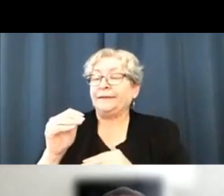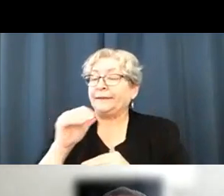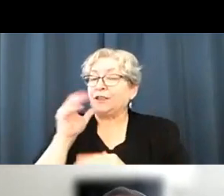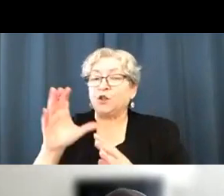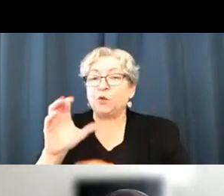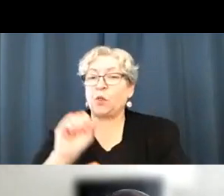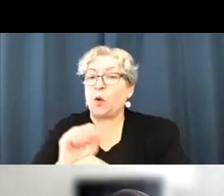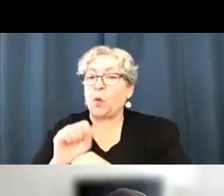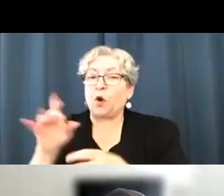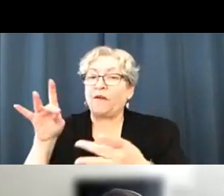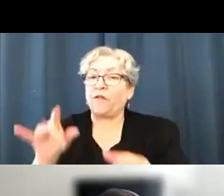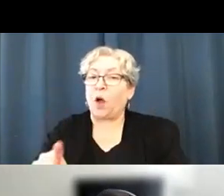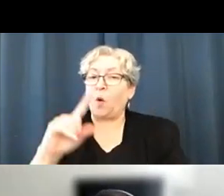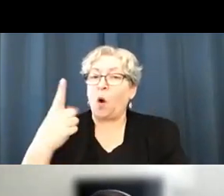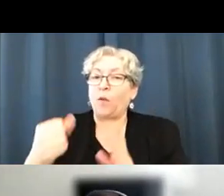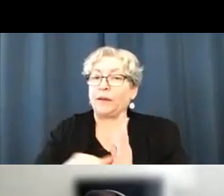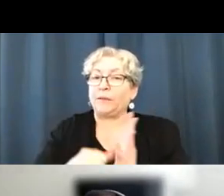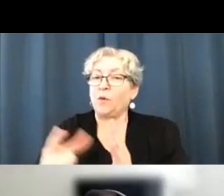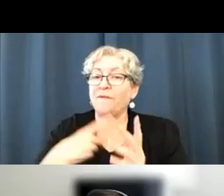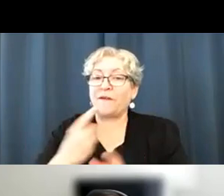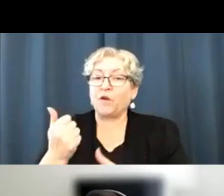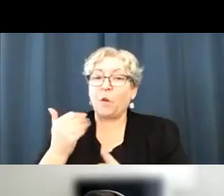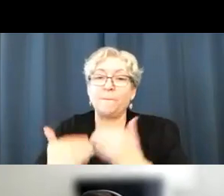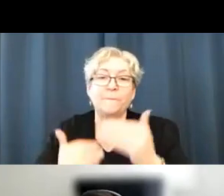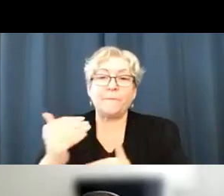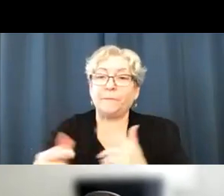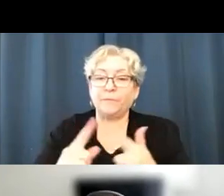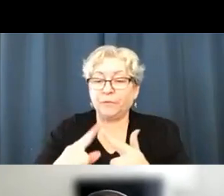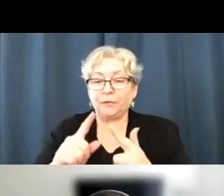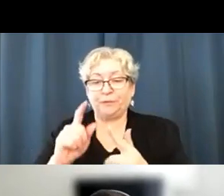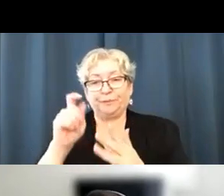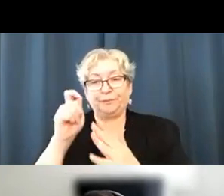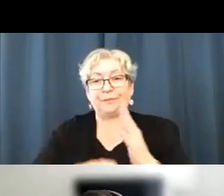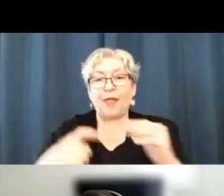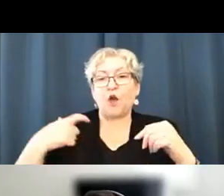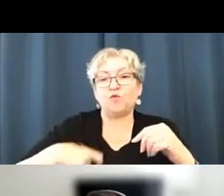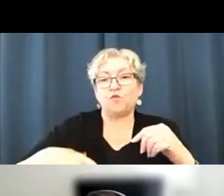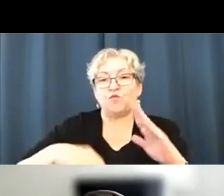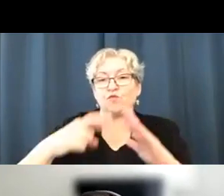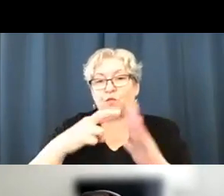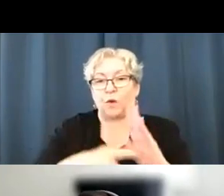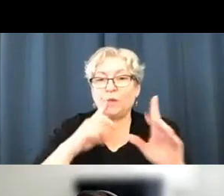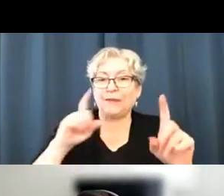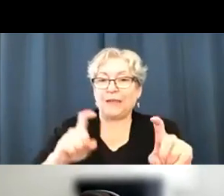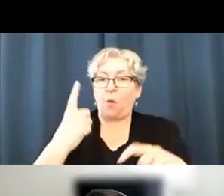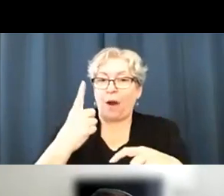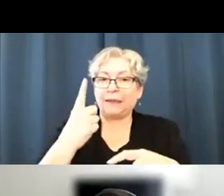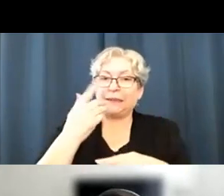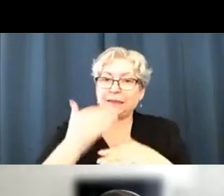So, for example, if you've got multiple steps to fill out a registration form, for example, it's gonna test one step at a time. It's not gonna be able to go through